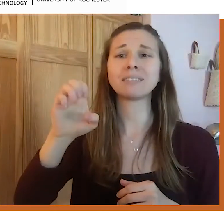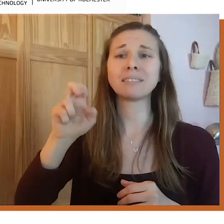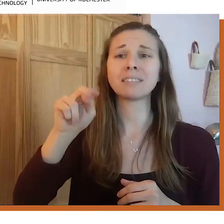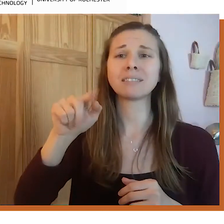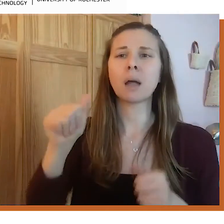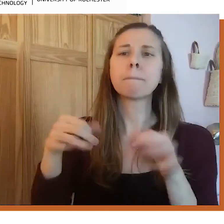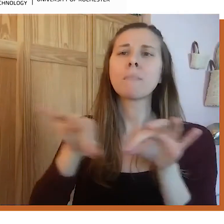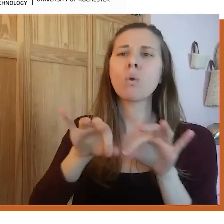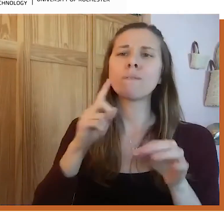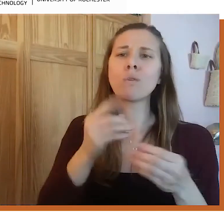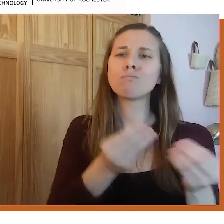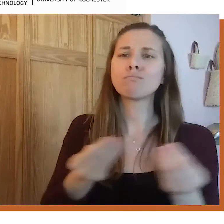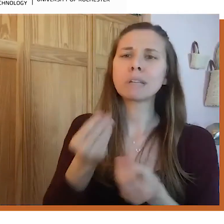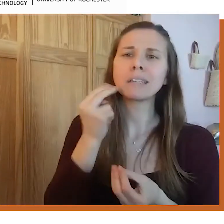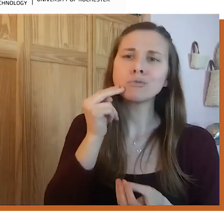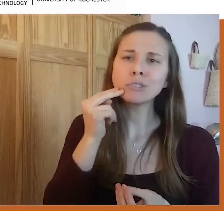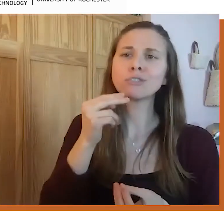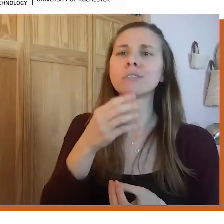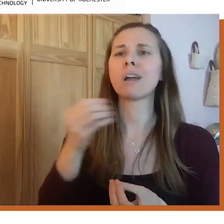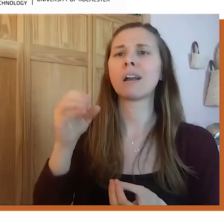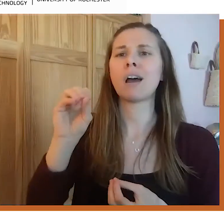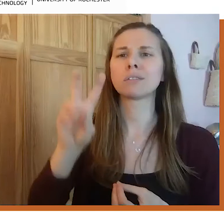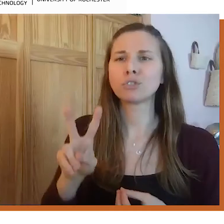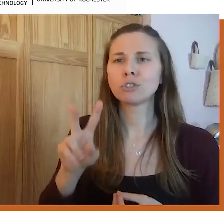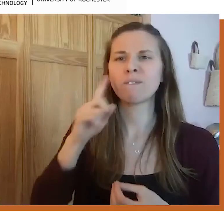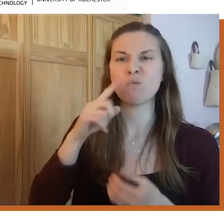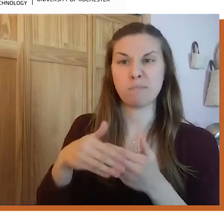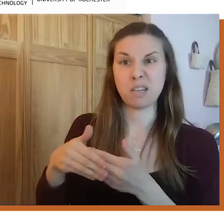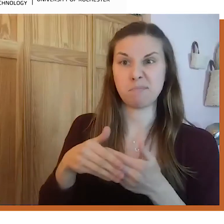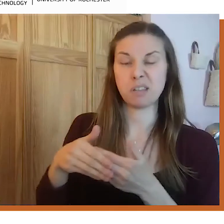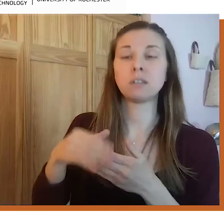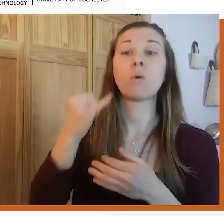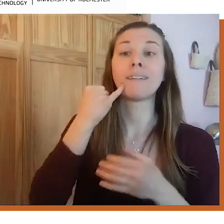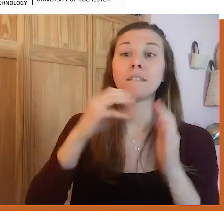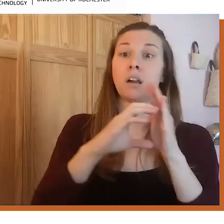The placenta is very important for feeding nutrients to the baby,